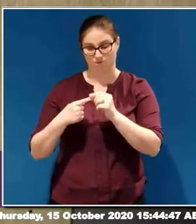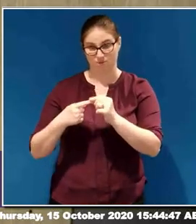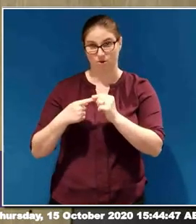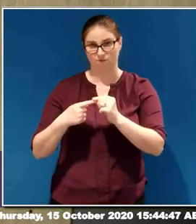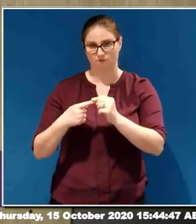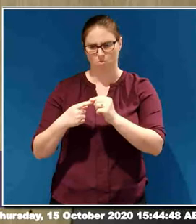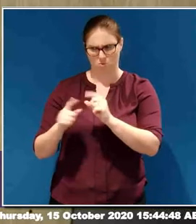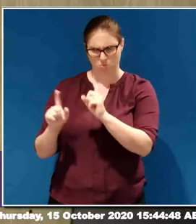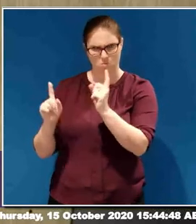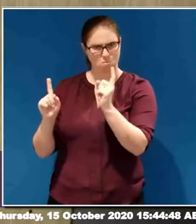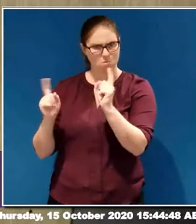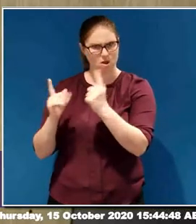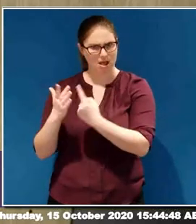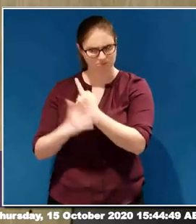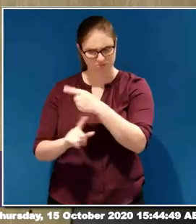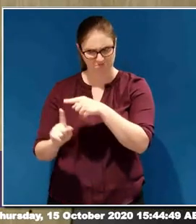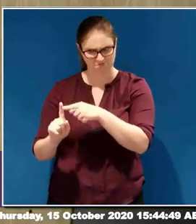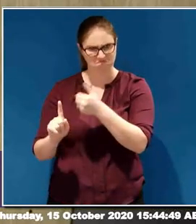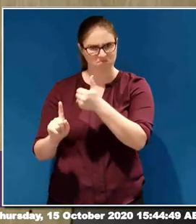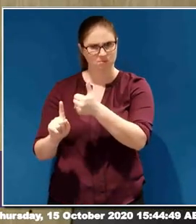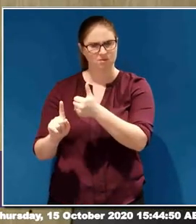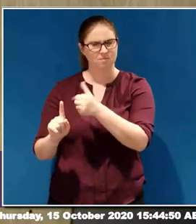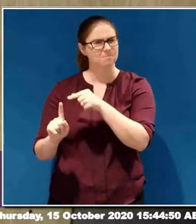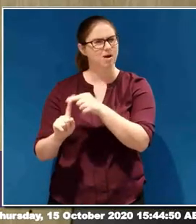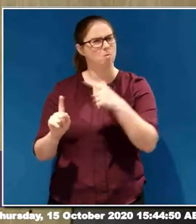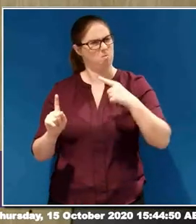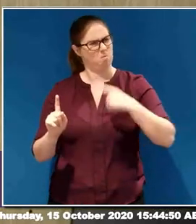might have done whatever they've done.